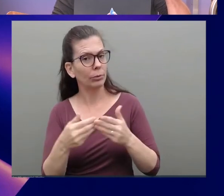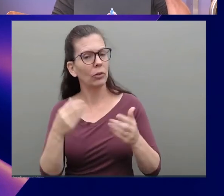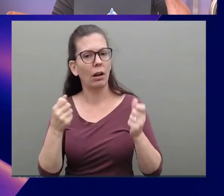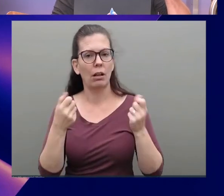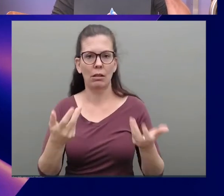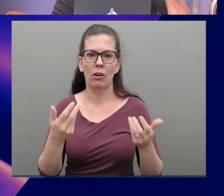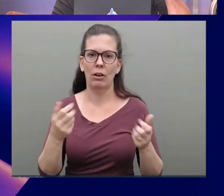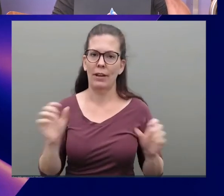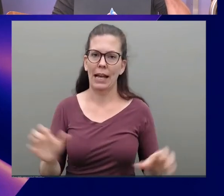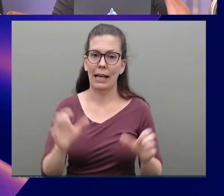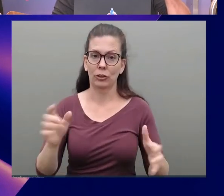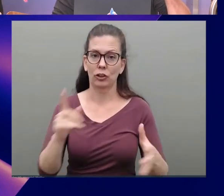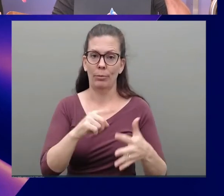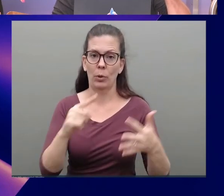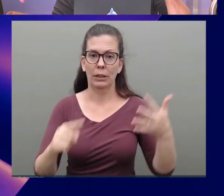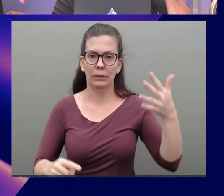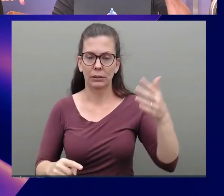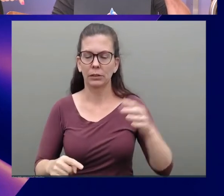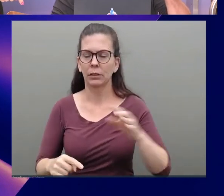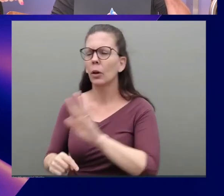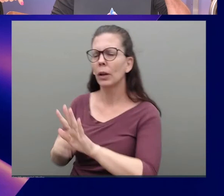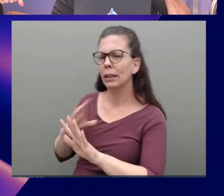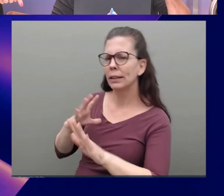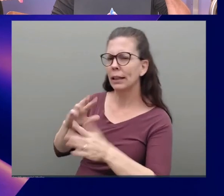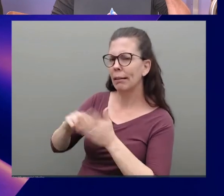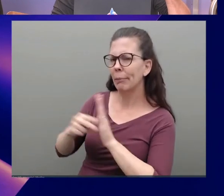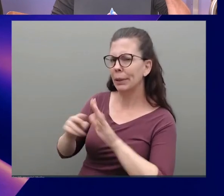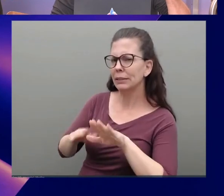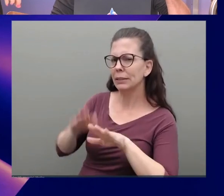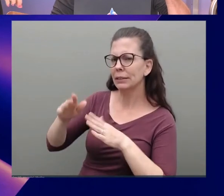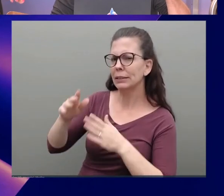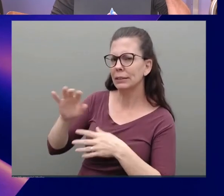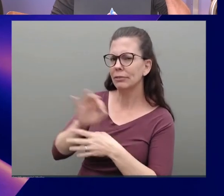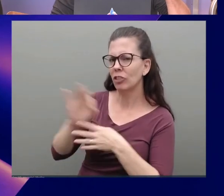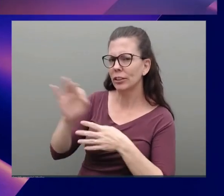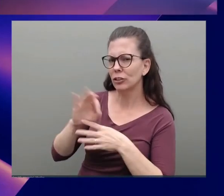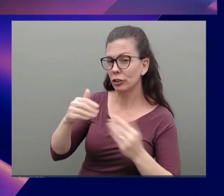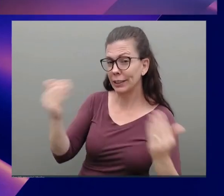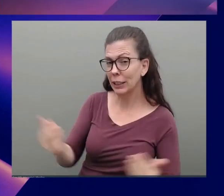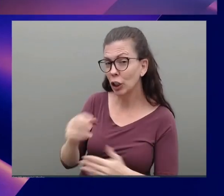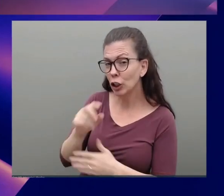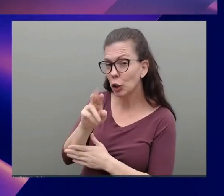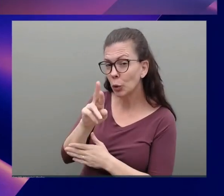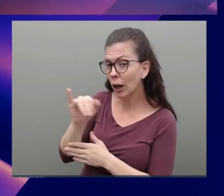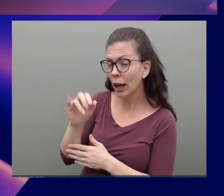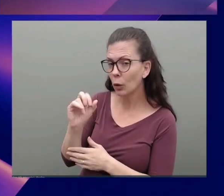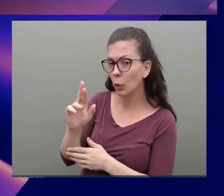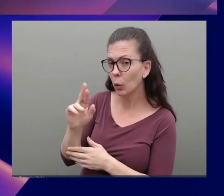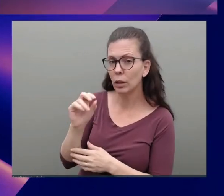[Dani] Okay, so then, would step functions be down here for the URI, or what, no? Yes. Yep. You would eventually hook into there.